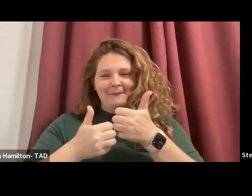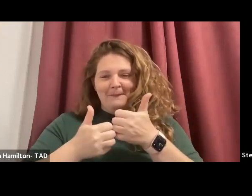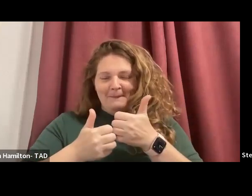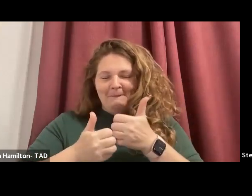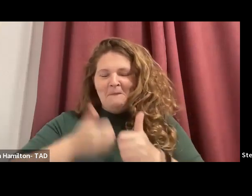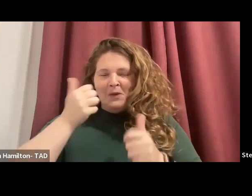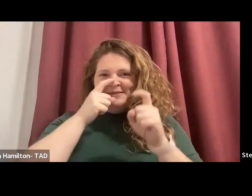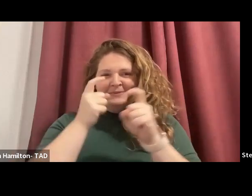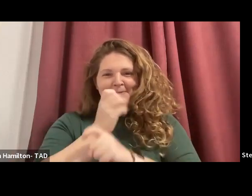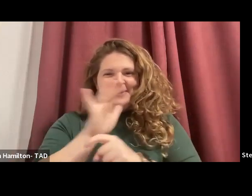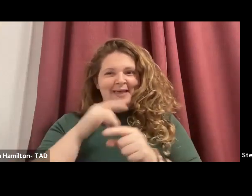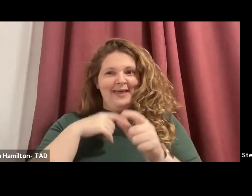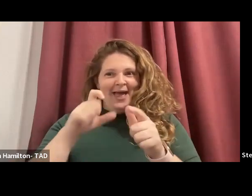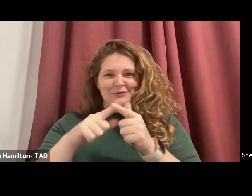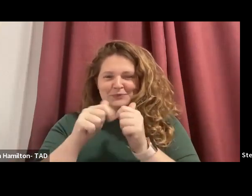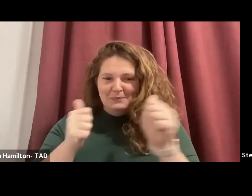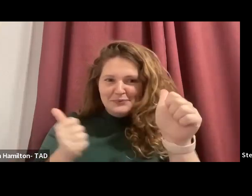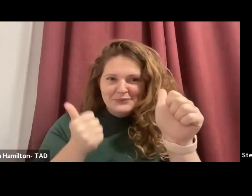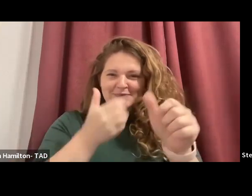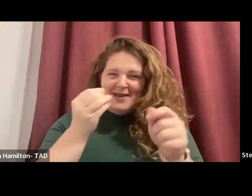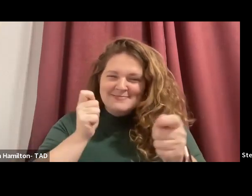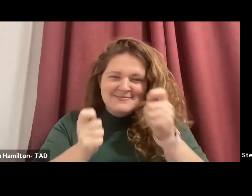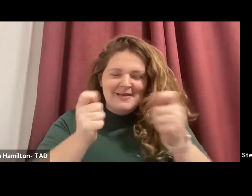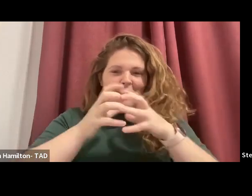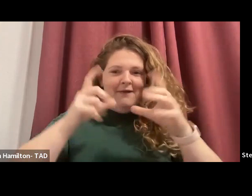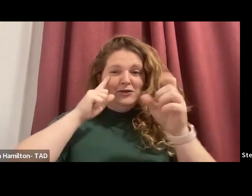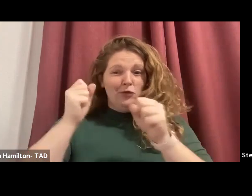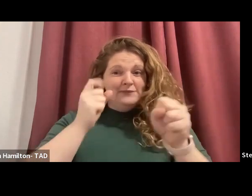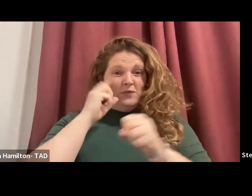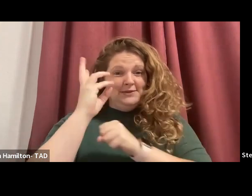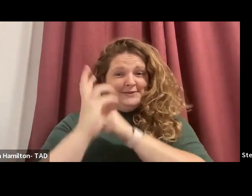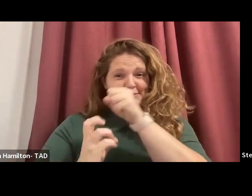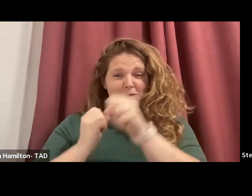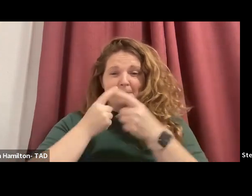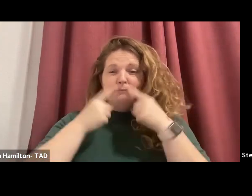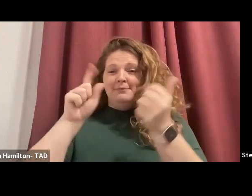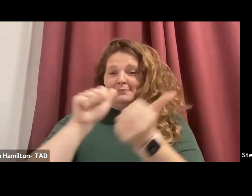addressed with HB2255. House build 548, I think this is like one